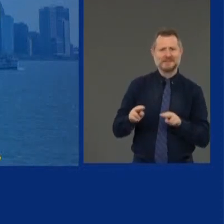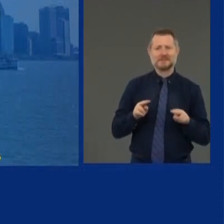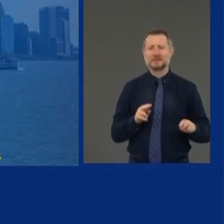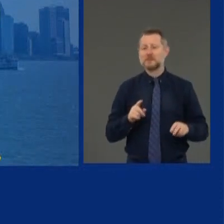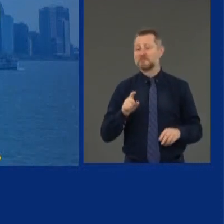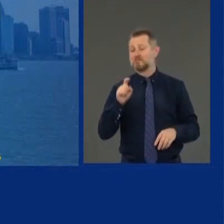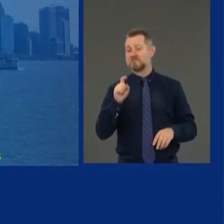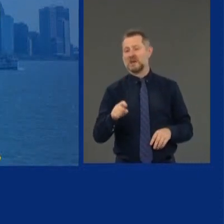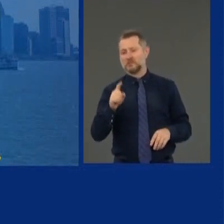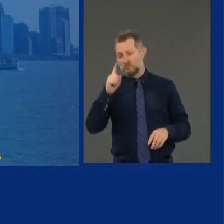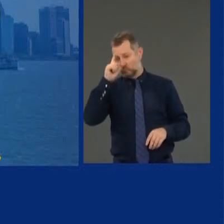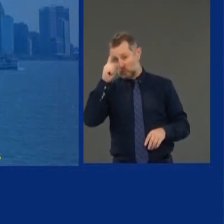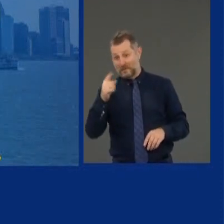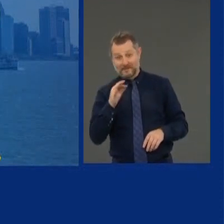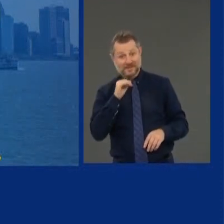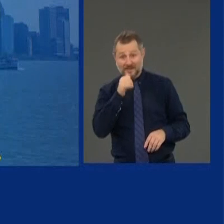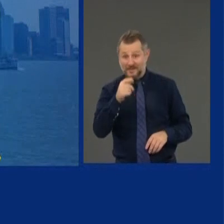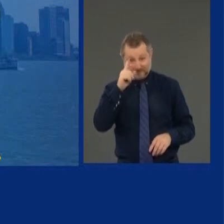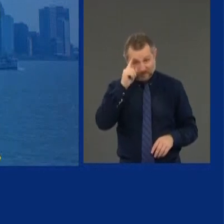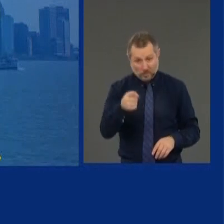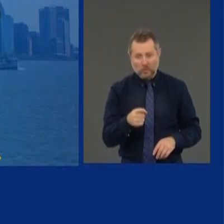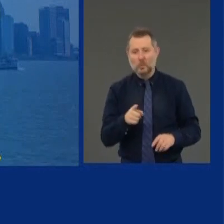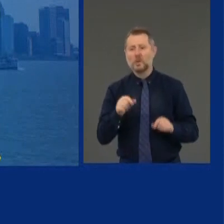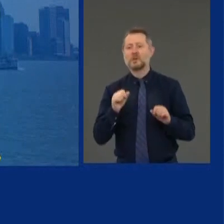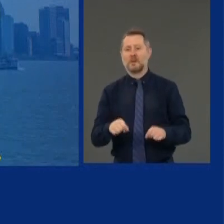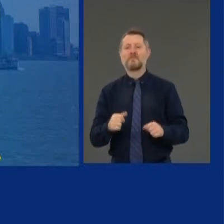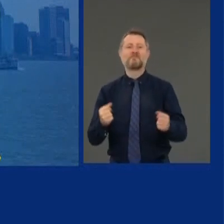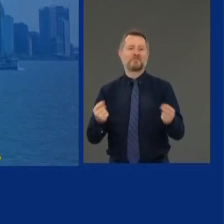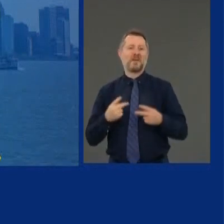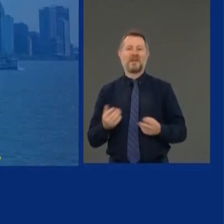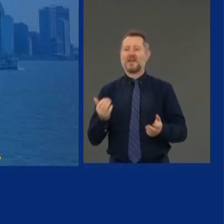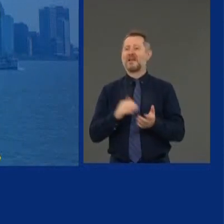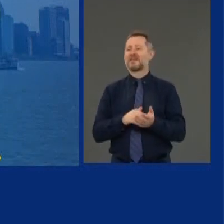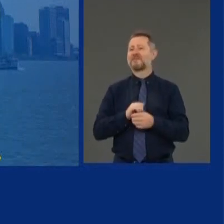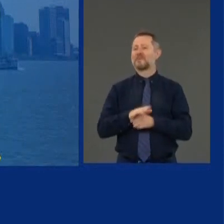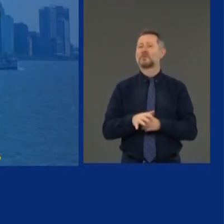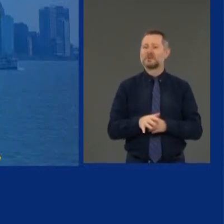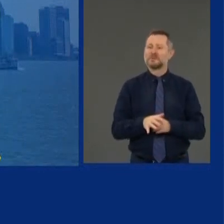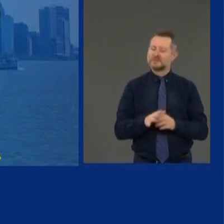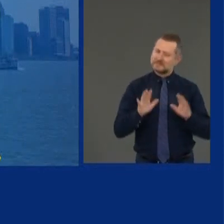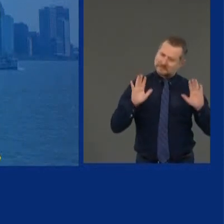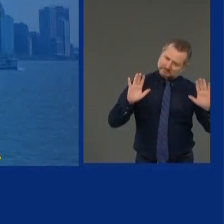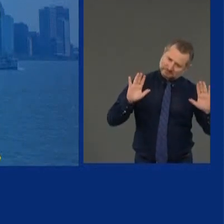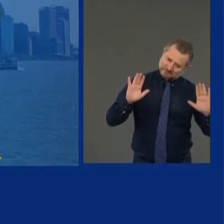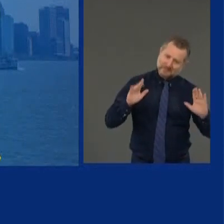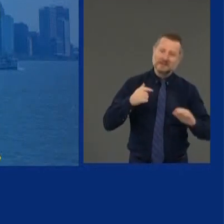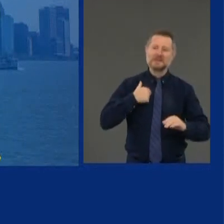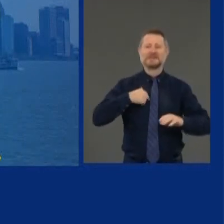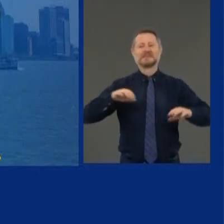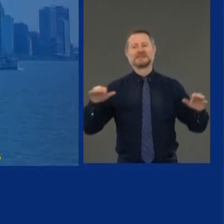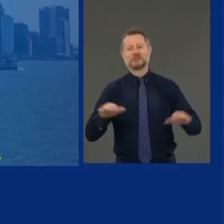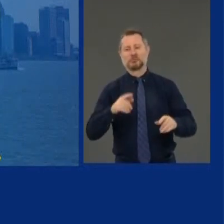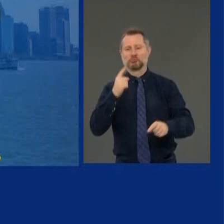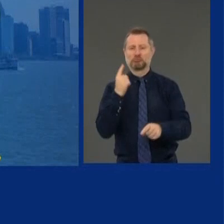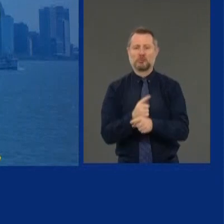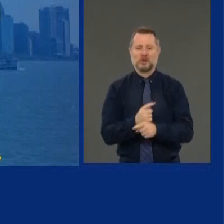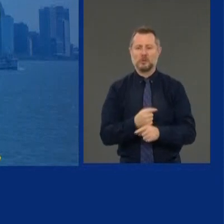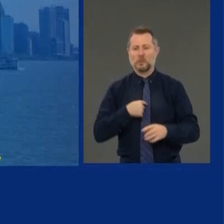IT COULD COME BACK. IF YOU DON'T STAY SMART, IT WILL COME BACK.